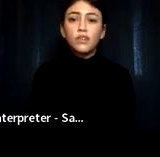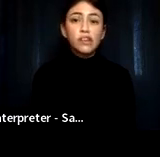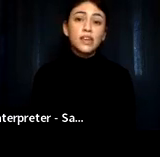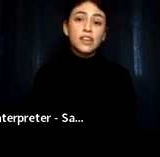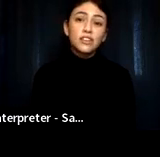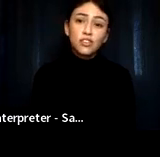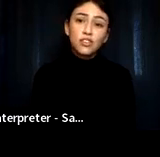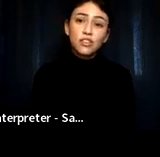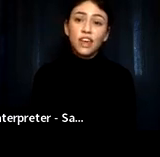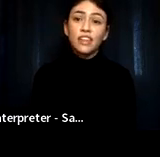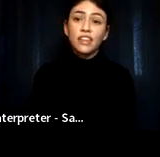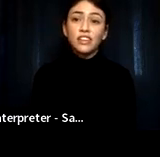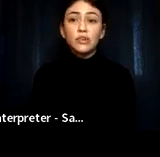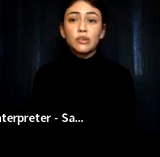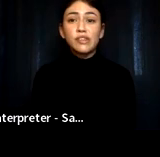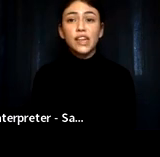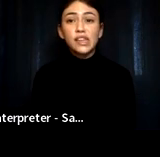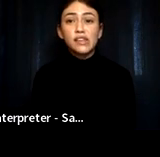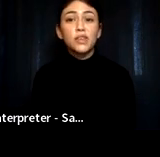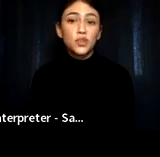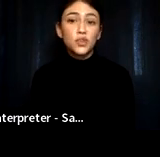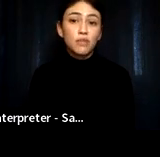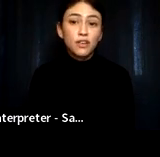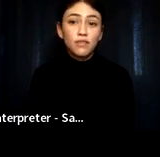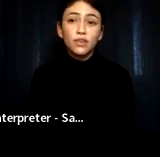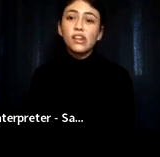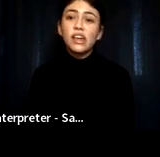For example, making sure that the interpreters have access to me through their microphones.